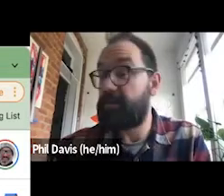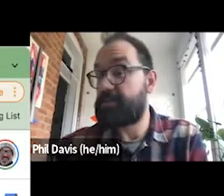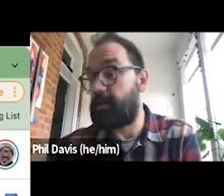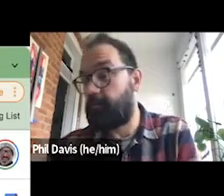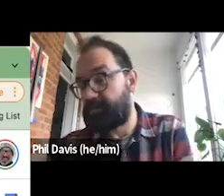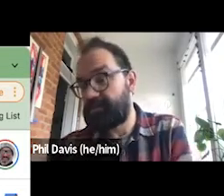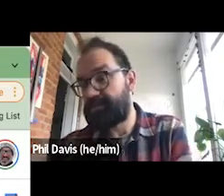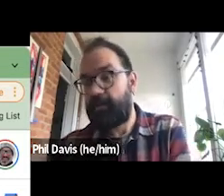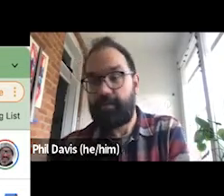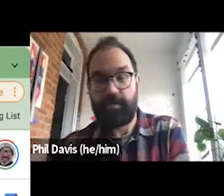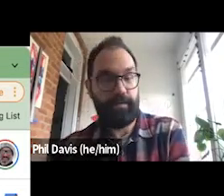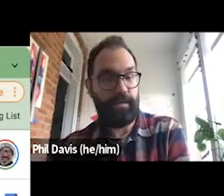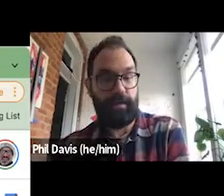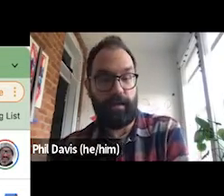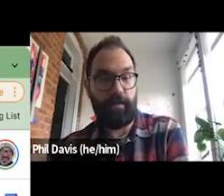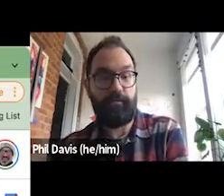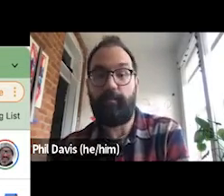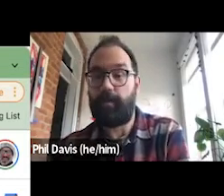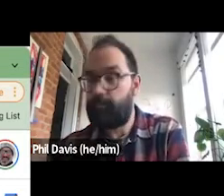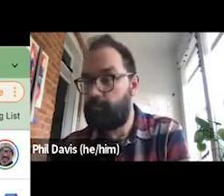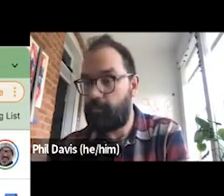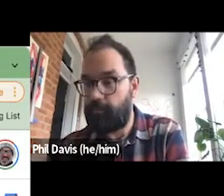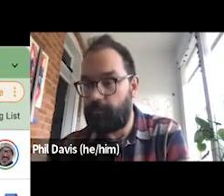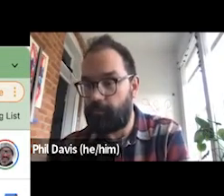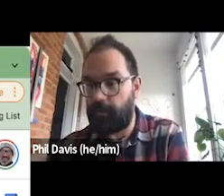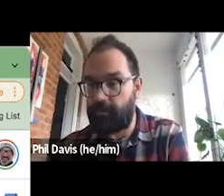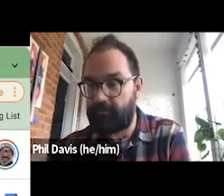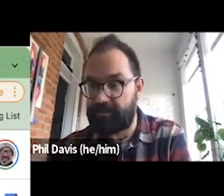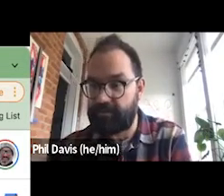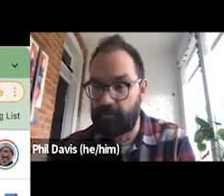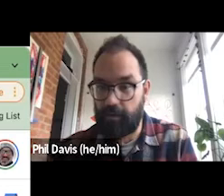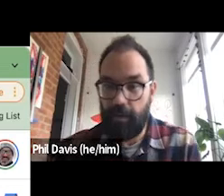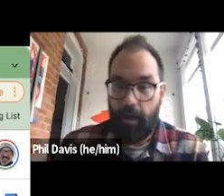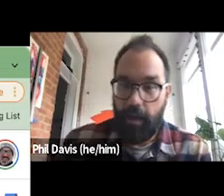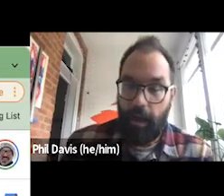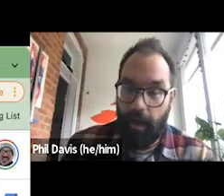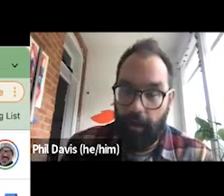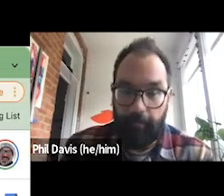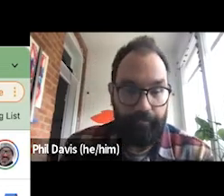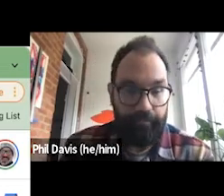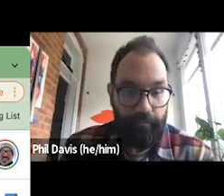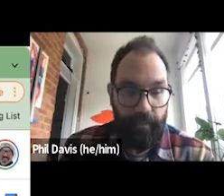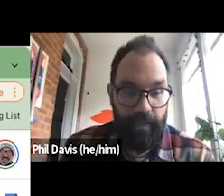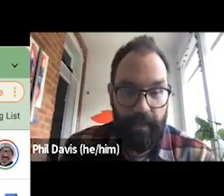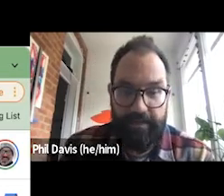From this year which just happened in November. We ran the festival.